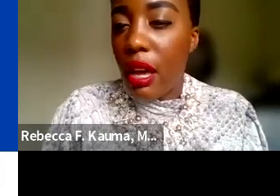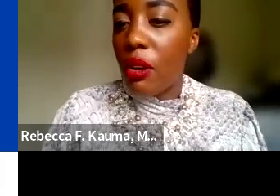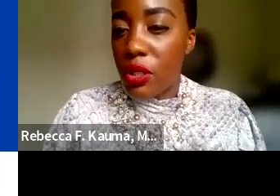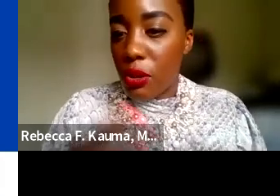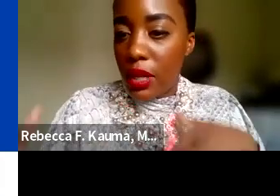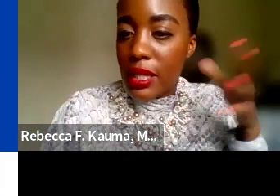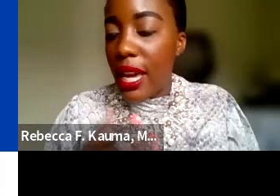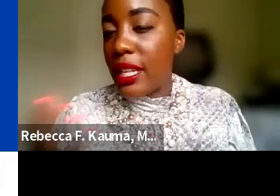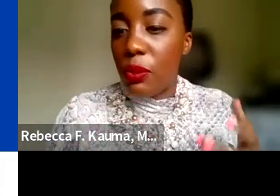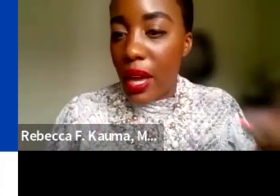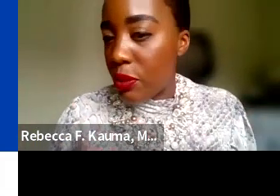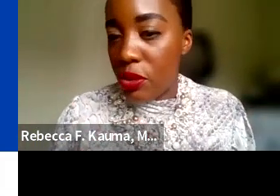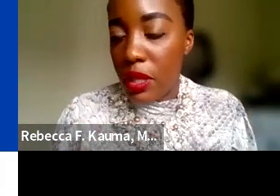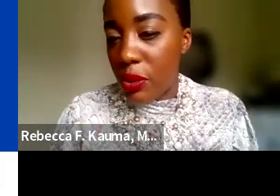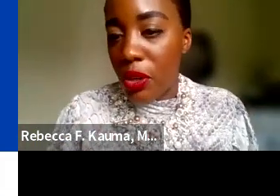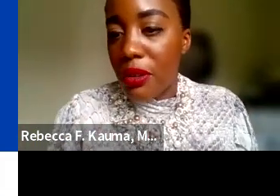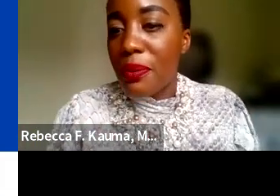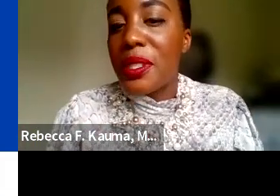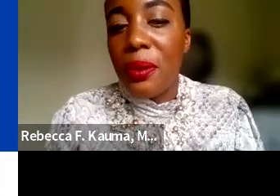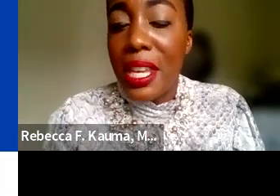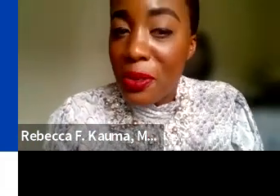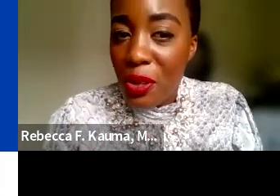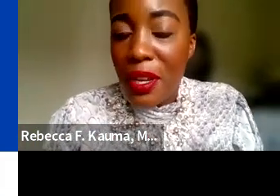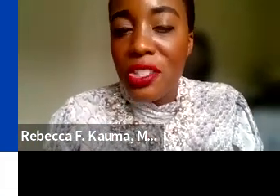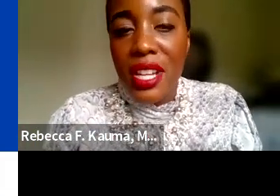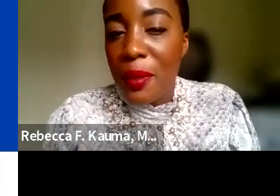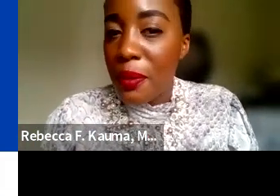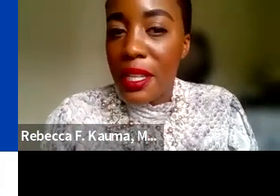that also gets tied in as we're doing this work. So thank you so much, and happy to be